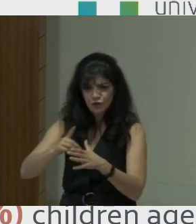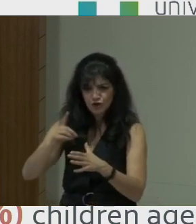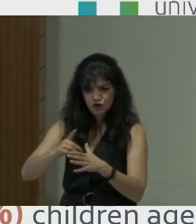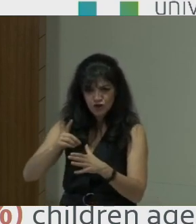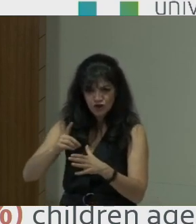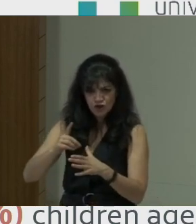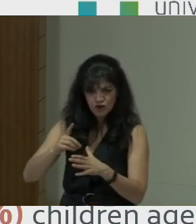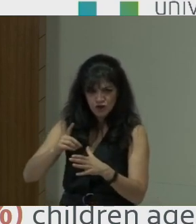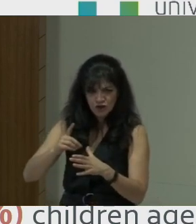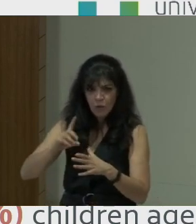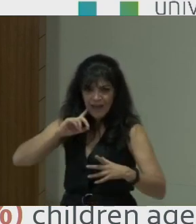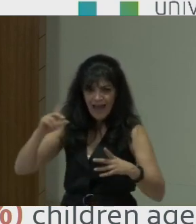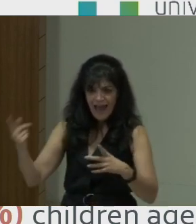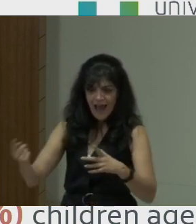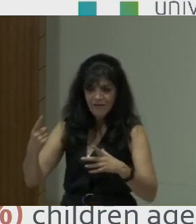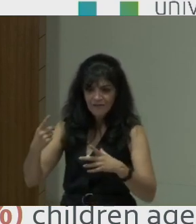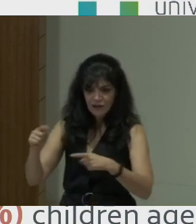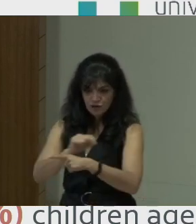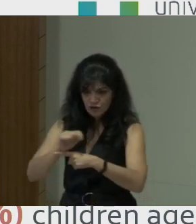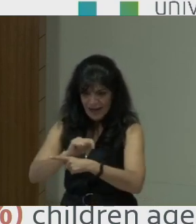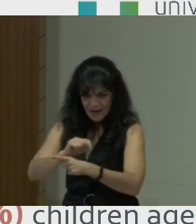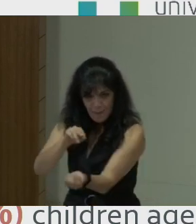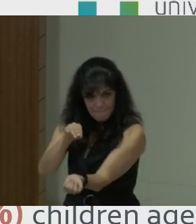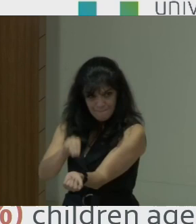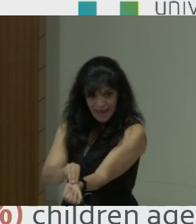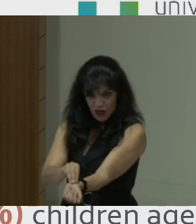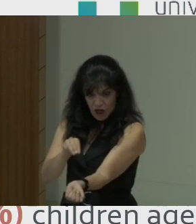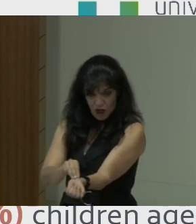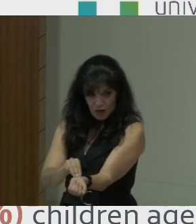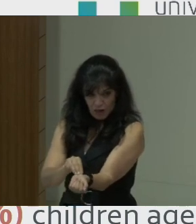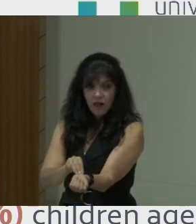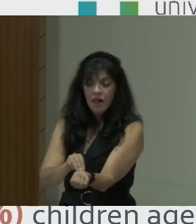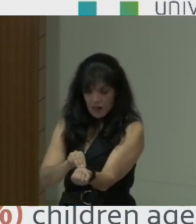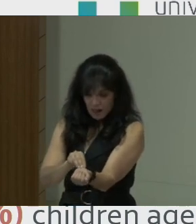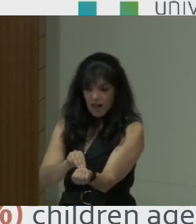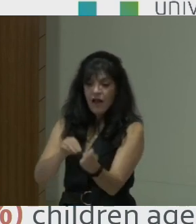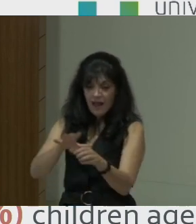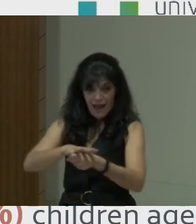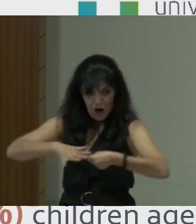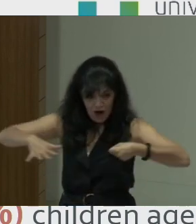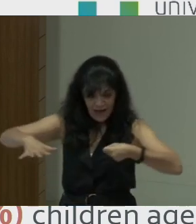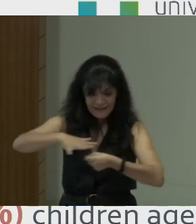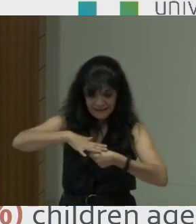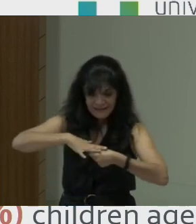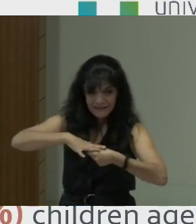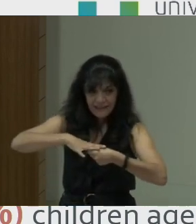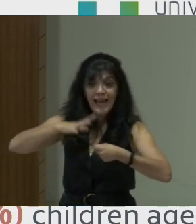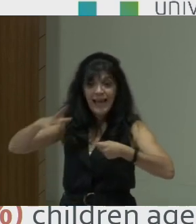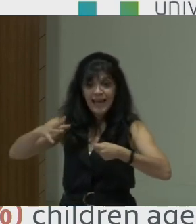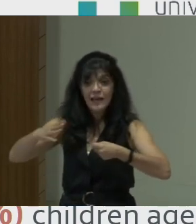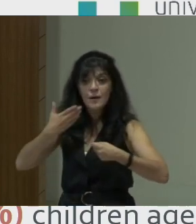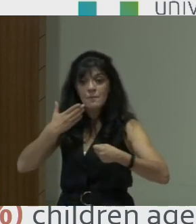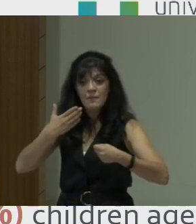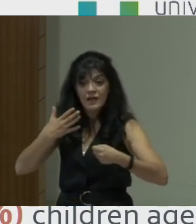to train the medical field in the issues of child maltreatment and childprotection.